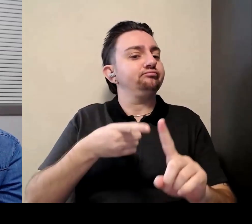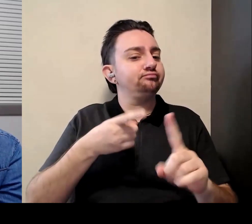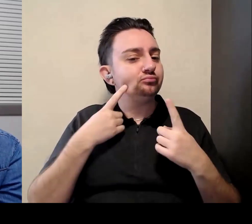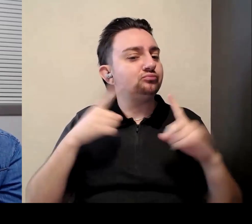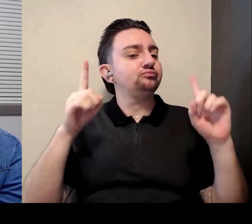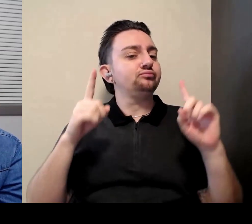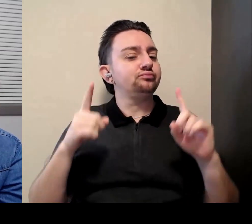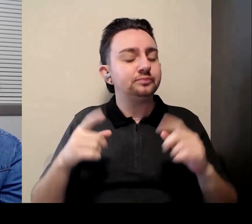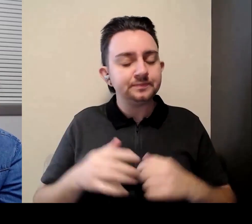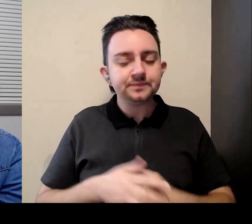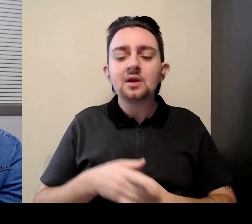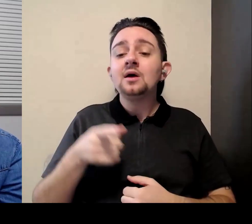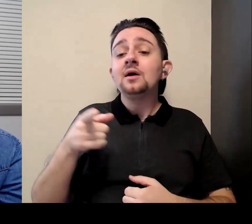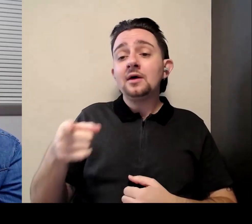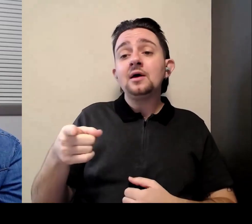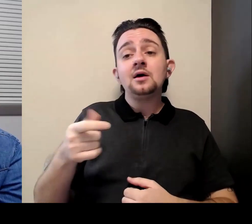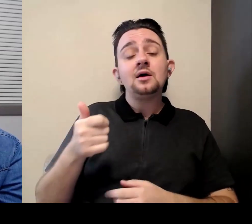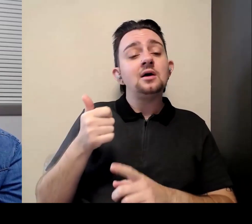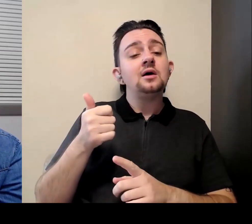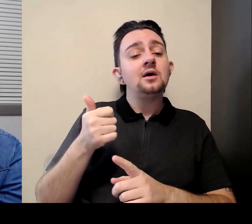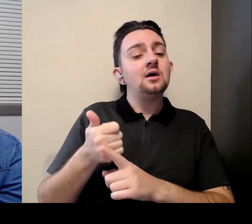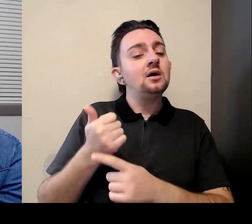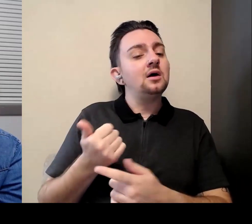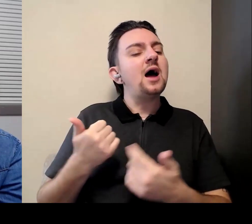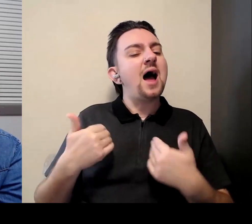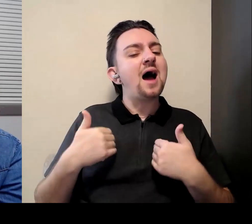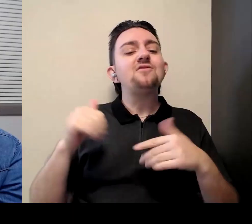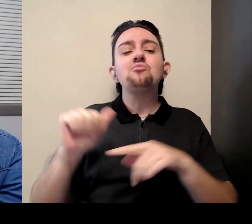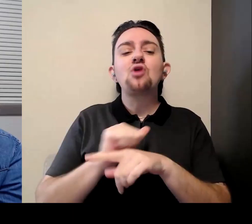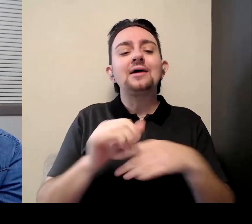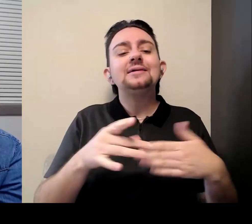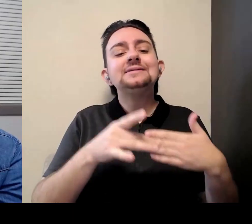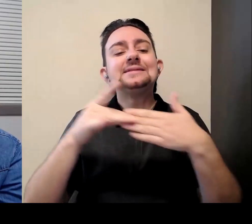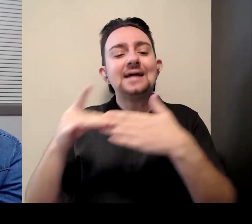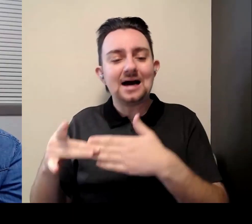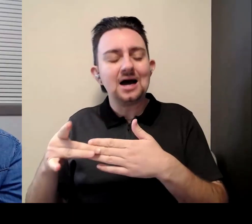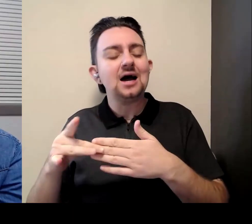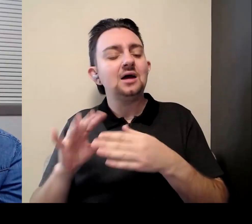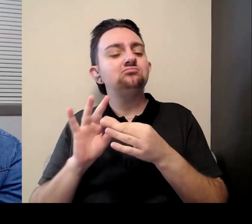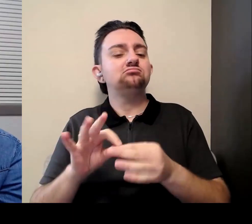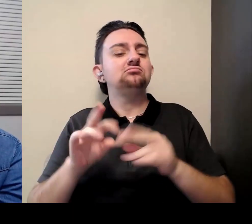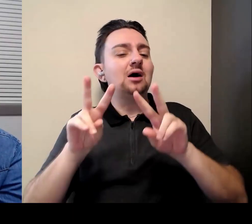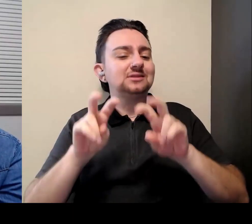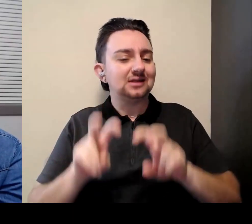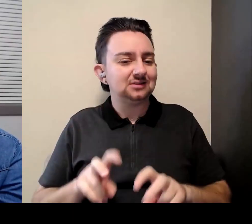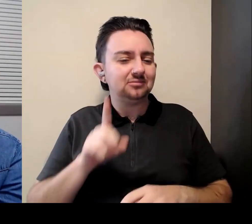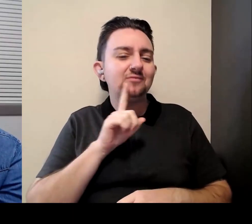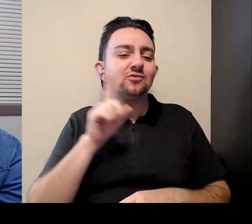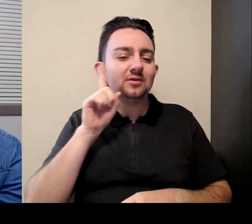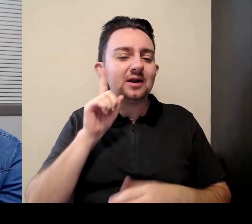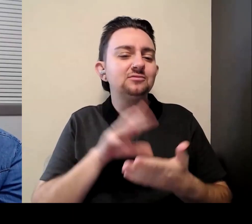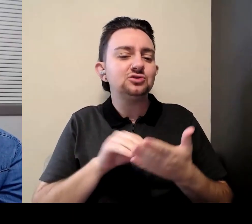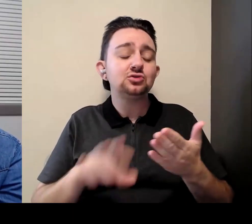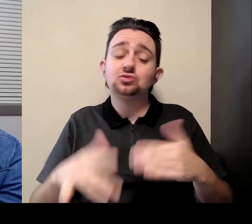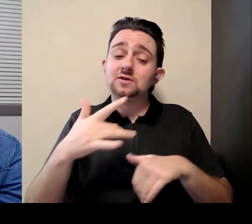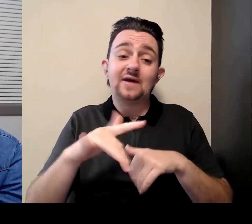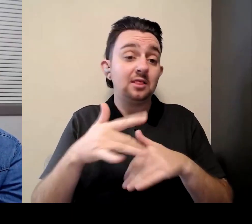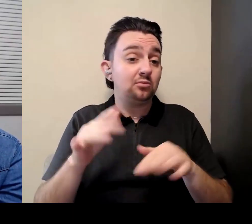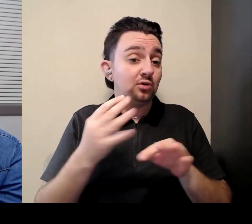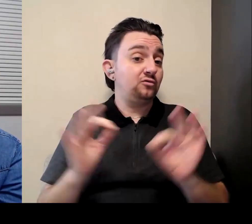They have a practice guide on assessment for deafblind students that's available for free on their website, and I have a direct link to that.